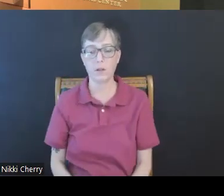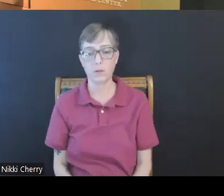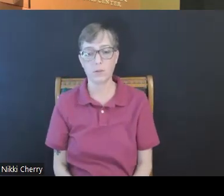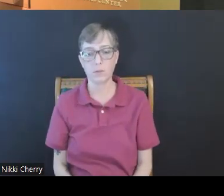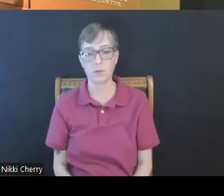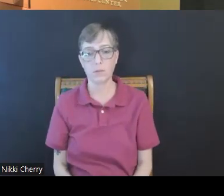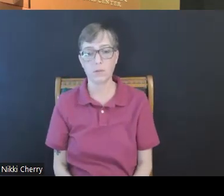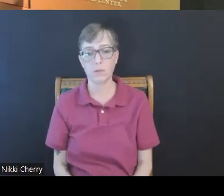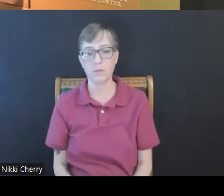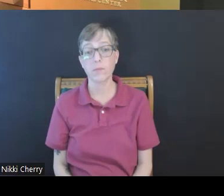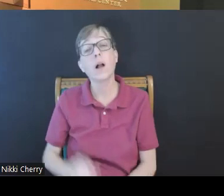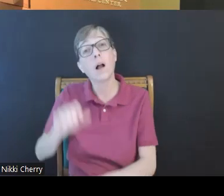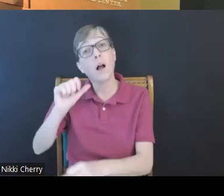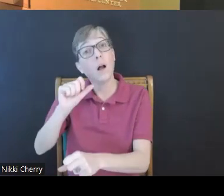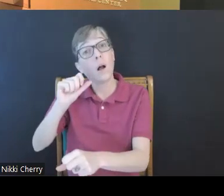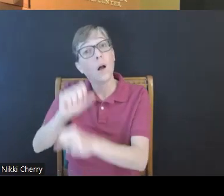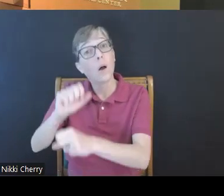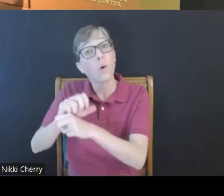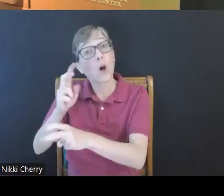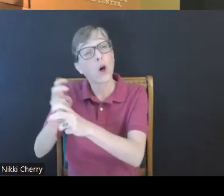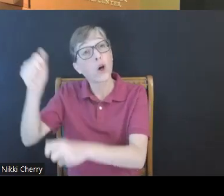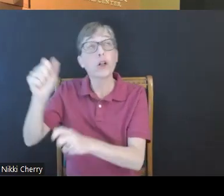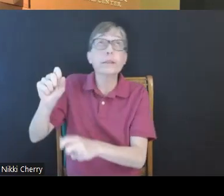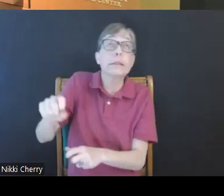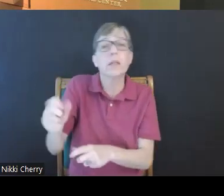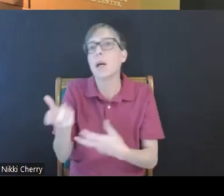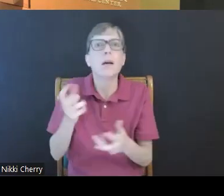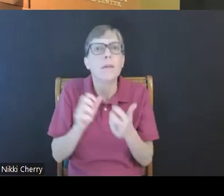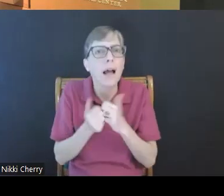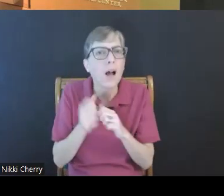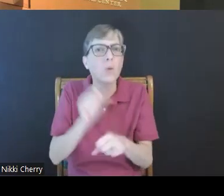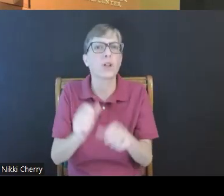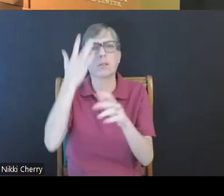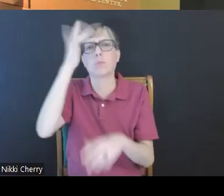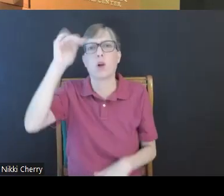smarter and how can we leverage what we as mental health professionals have learned how to do and we